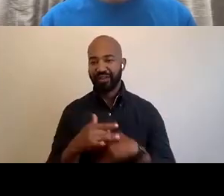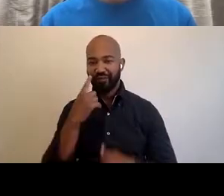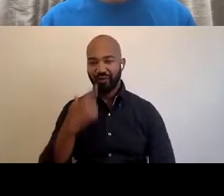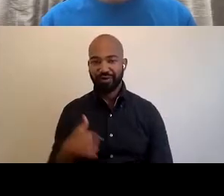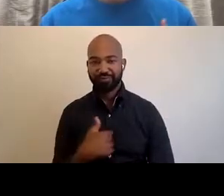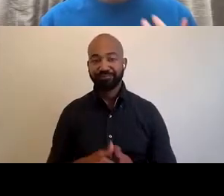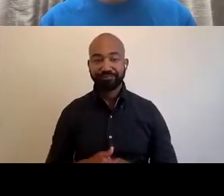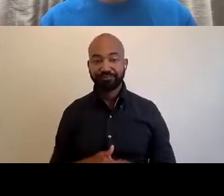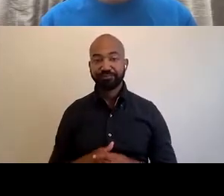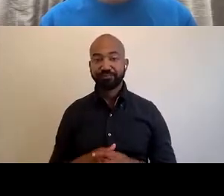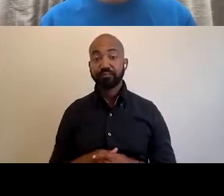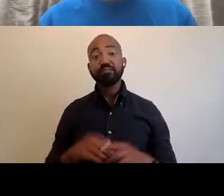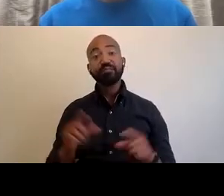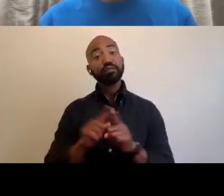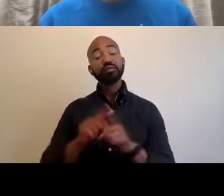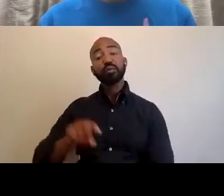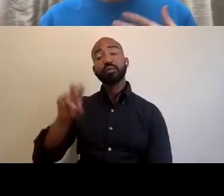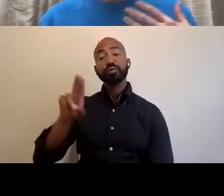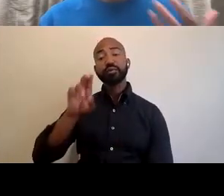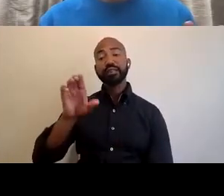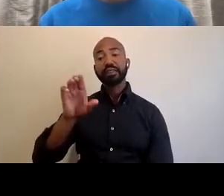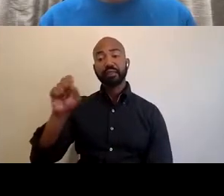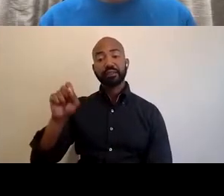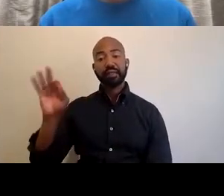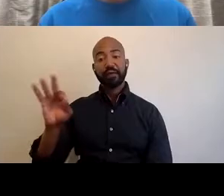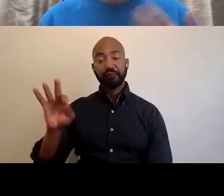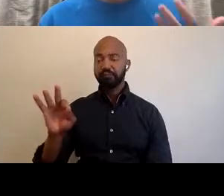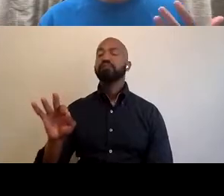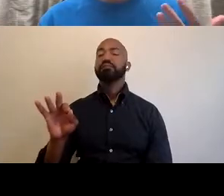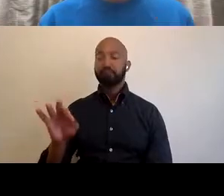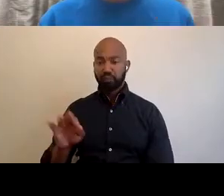is that UCSF is really working on ongoing research